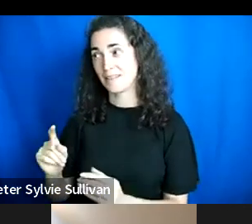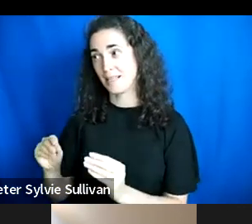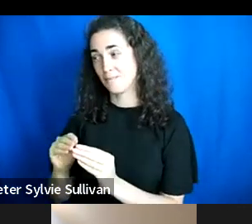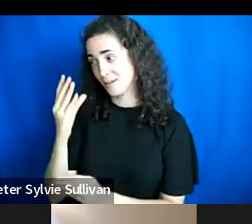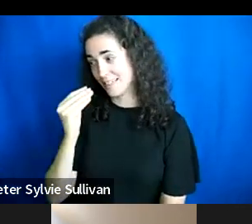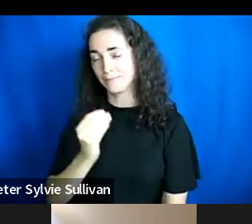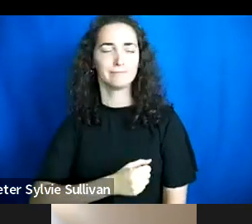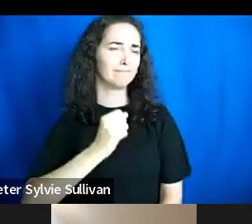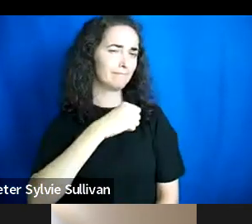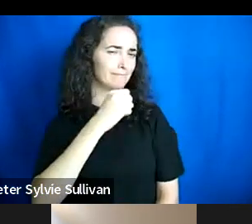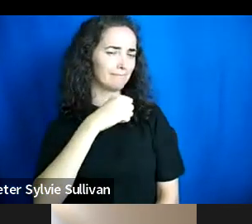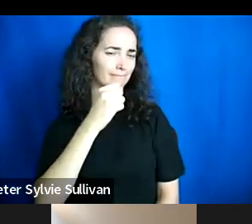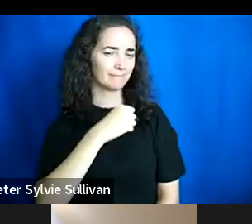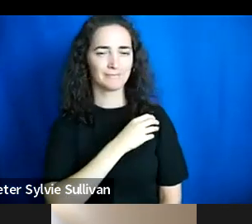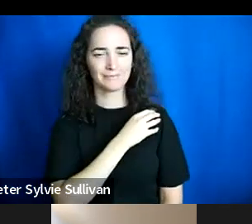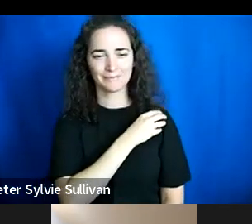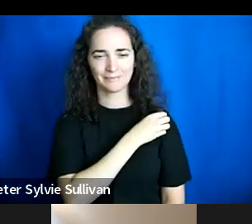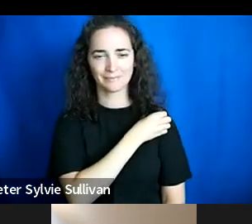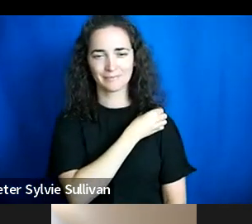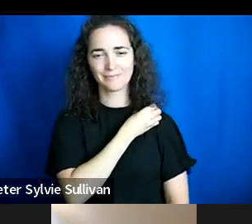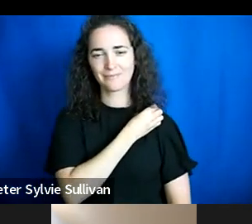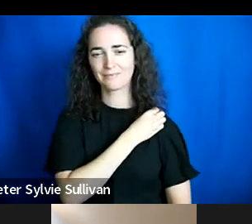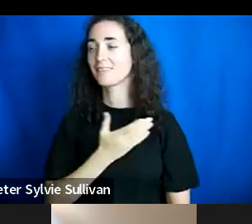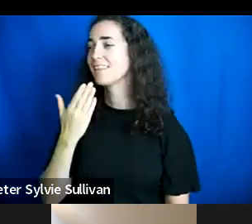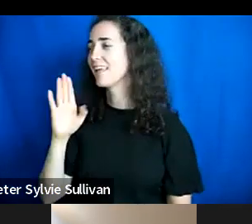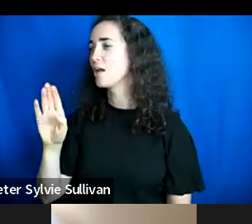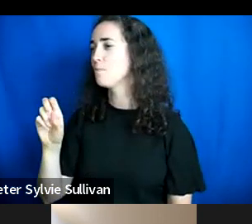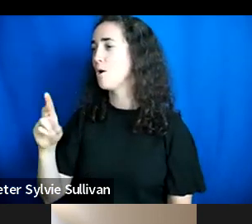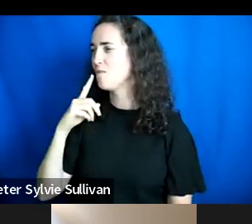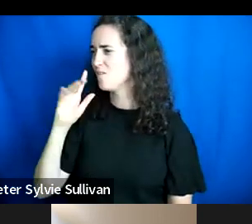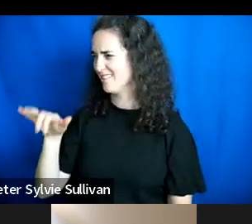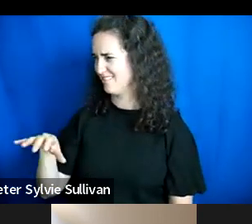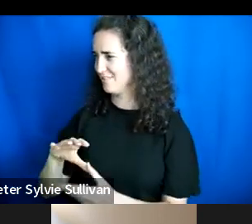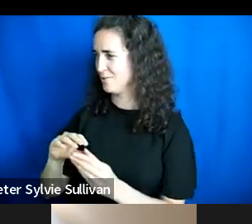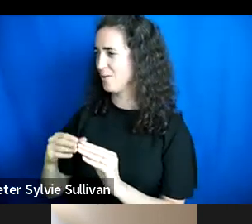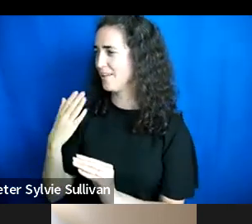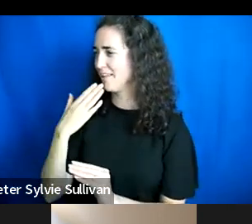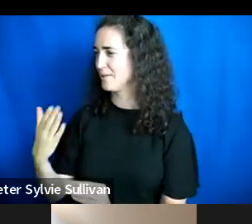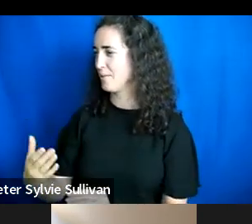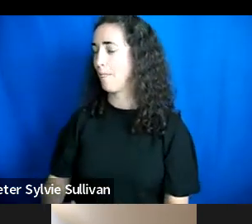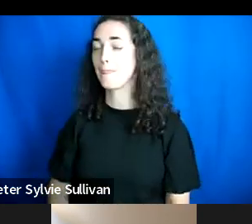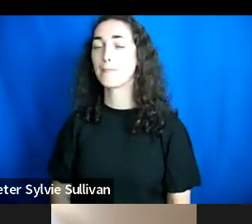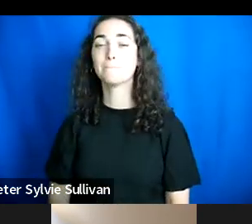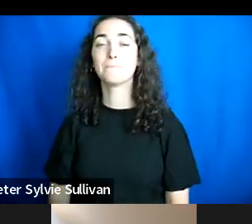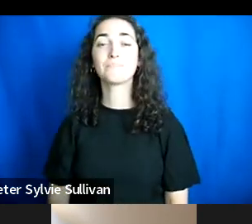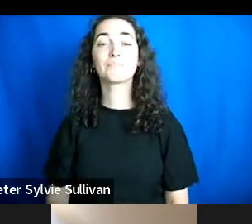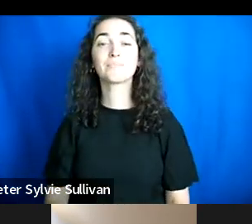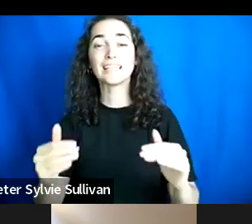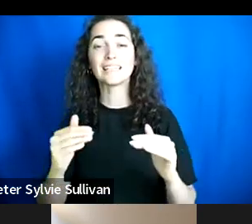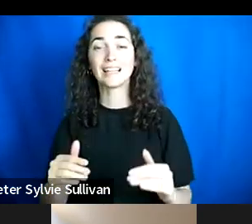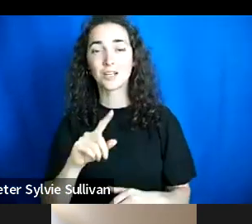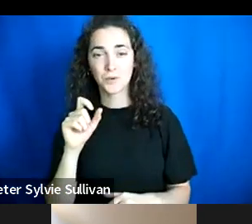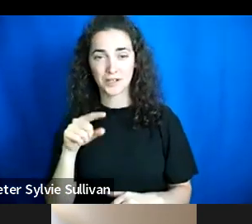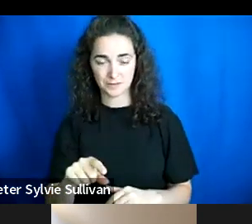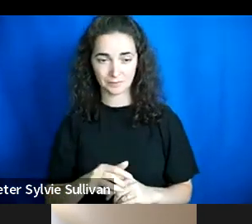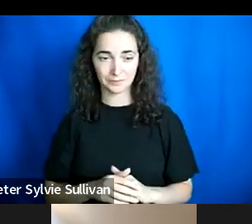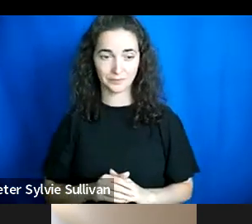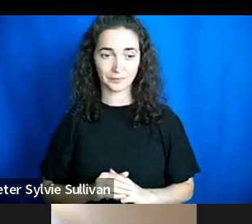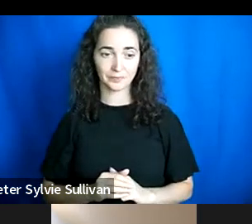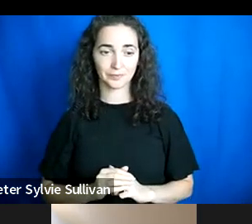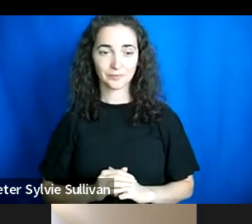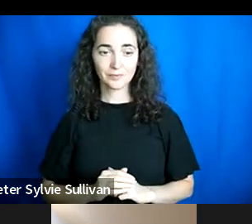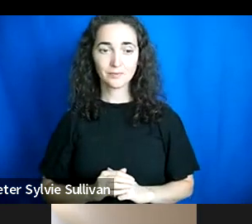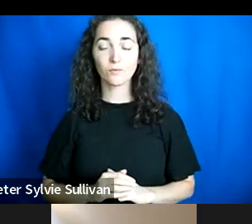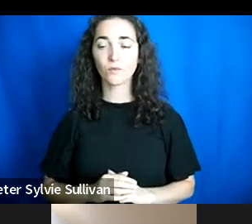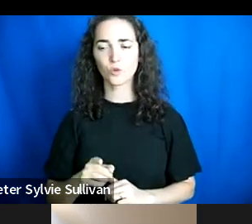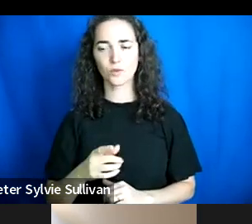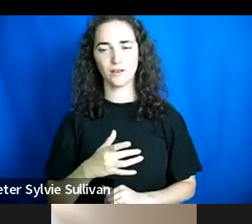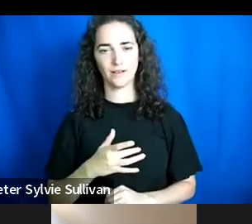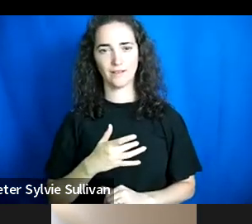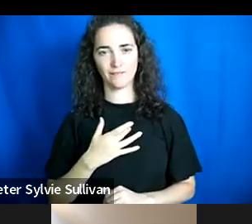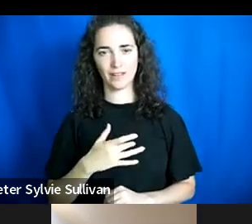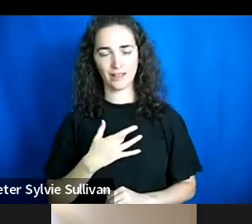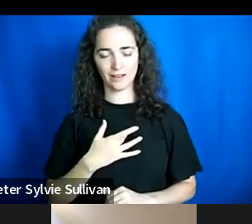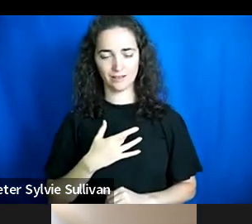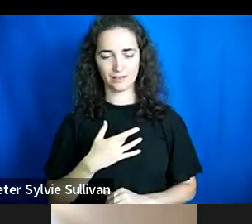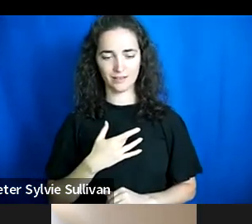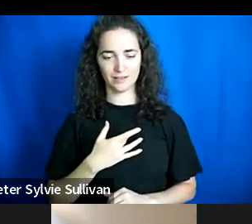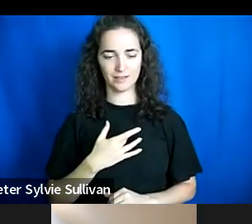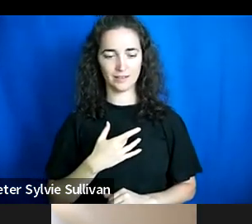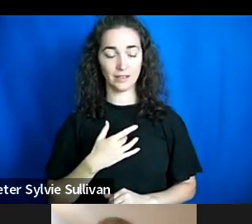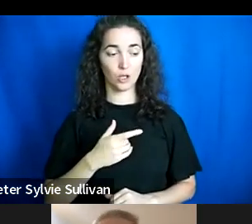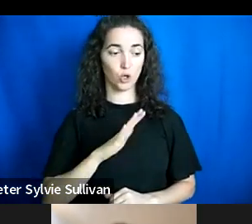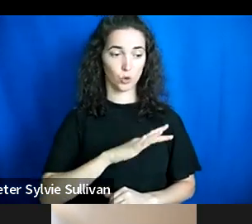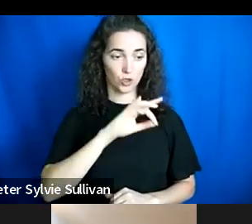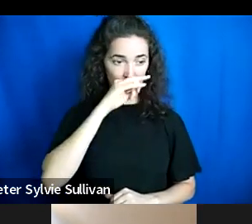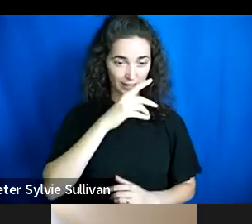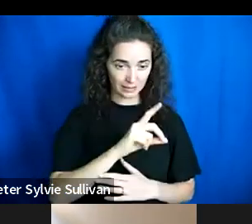Thank you for that. The story of our next question is Do you feel like It's harder to relate to other dads because of your child or even your disability.